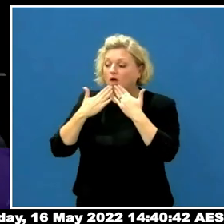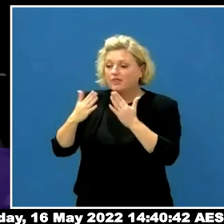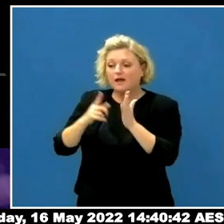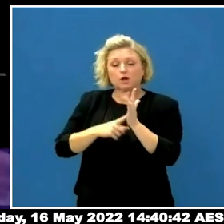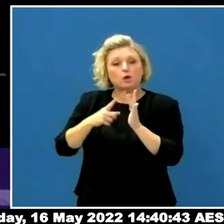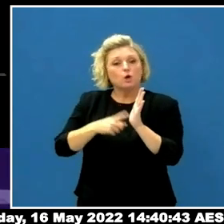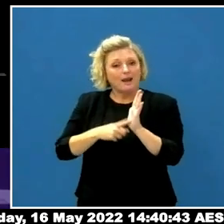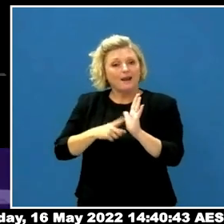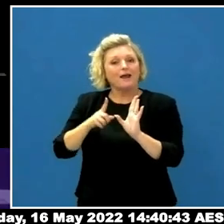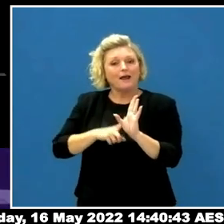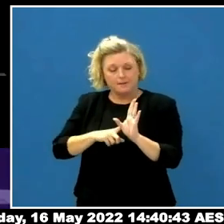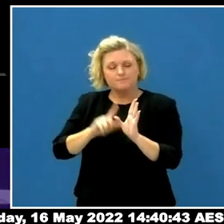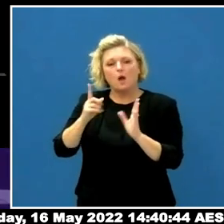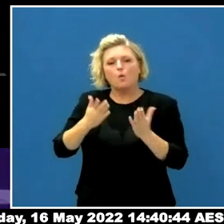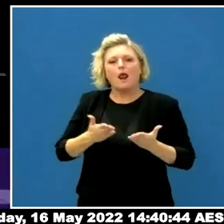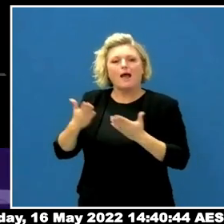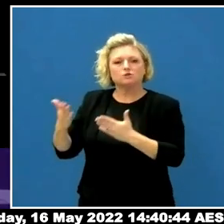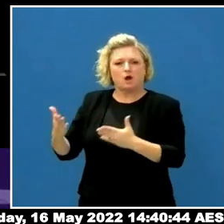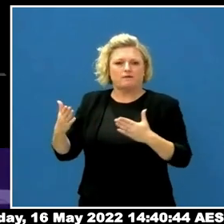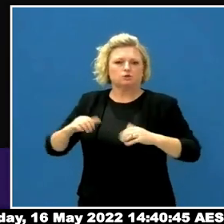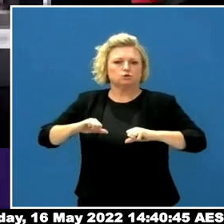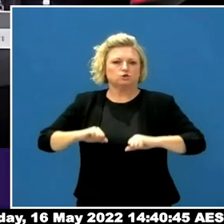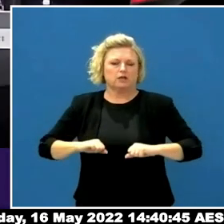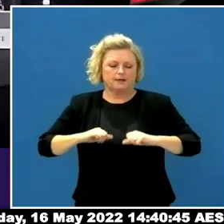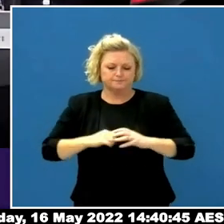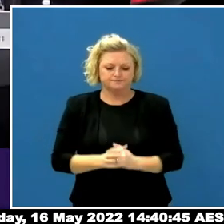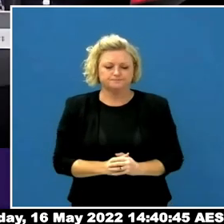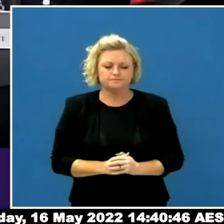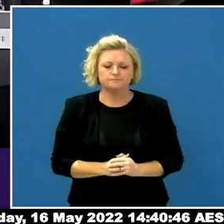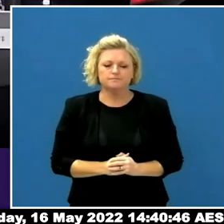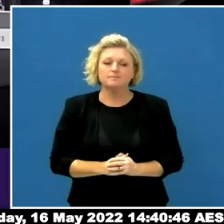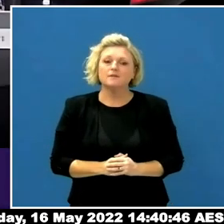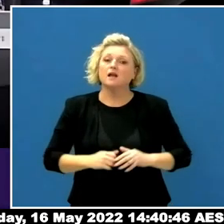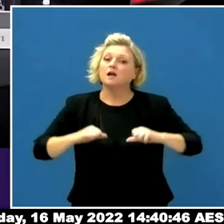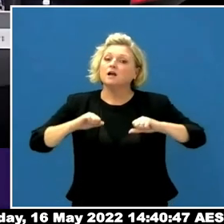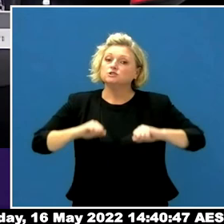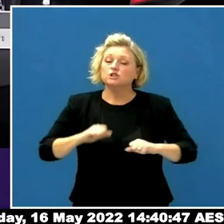Thank you very much. If you don't mind, Lilly, I'll ask my colleagues whether they have any questions of